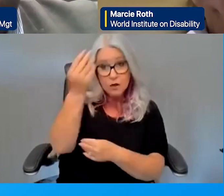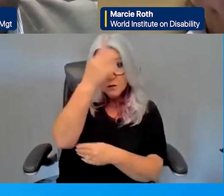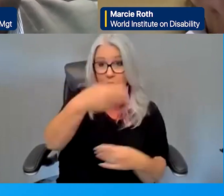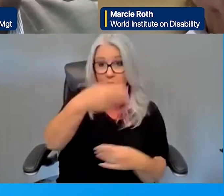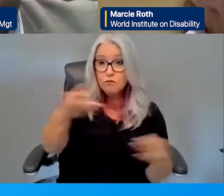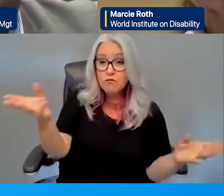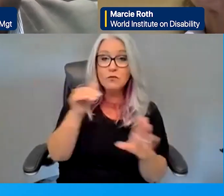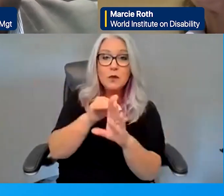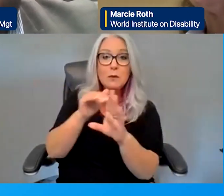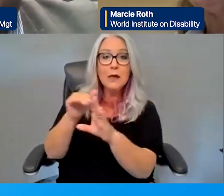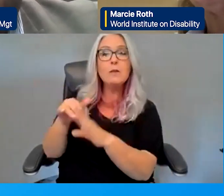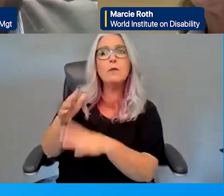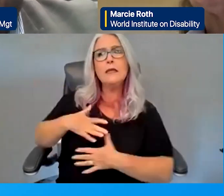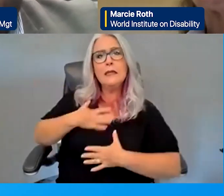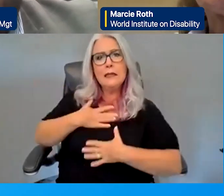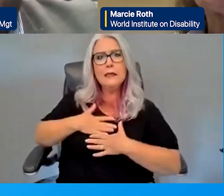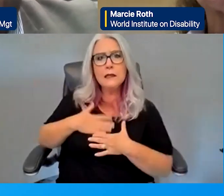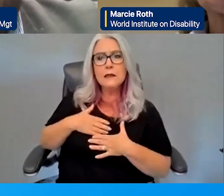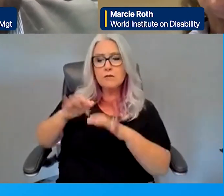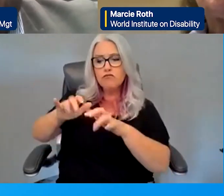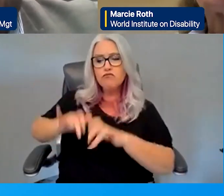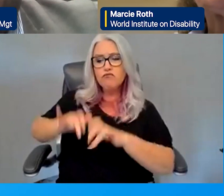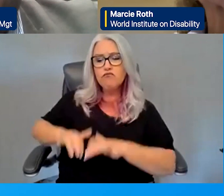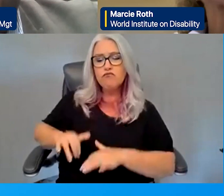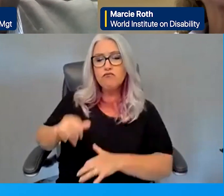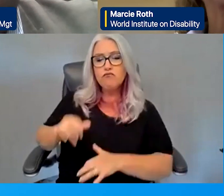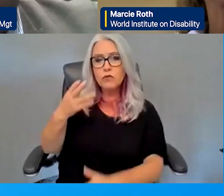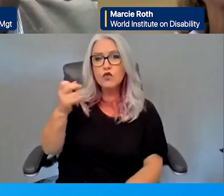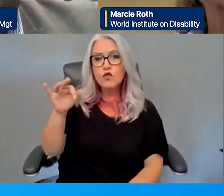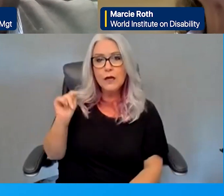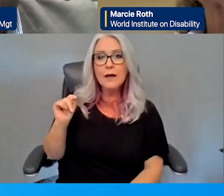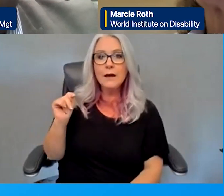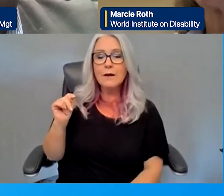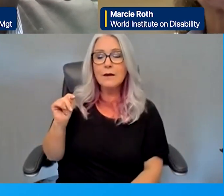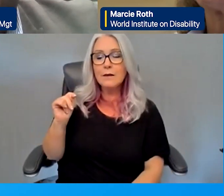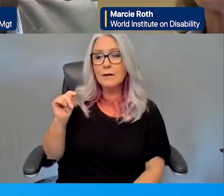provide any questions using the chat feature. And we will start